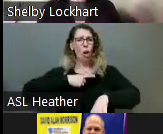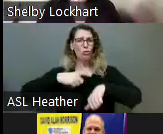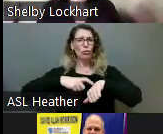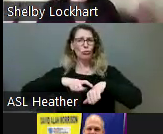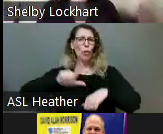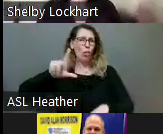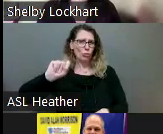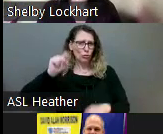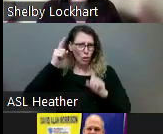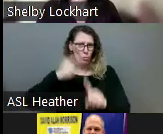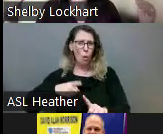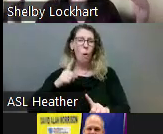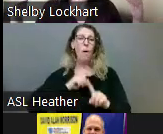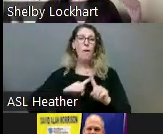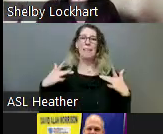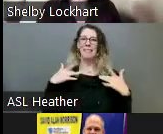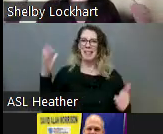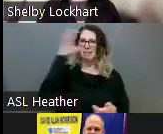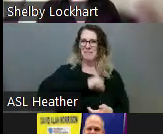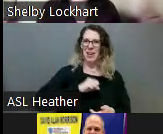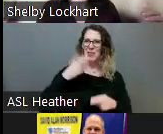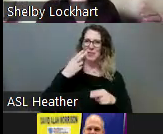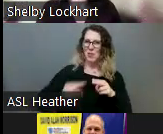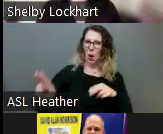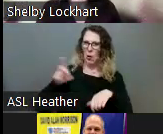the short-term goals and we've seen the best work in attendance